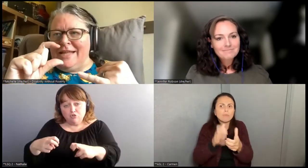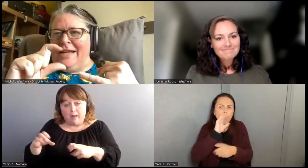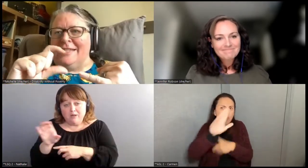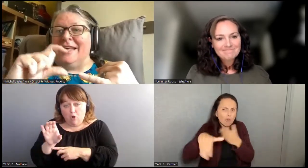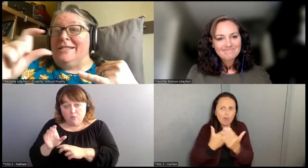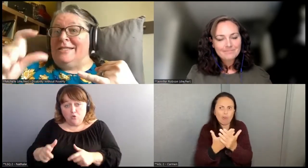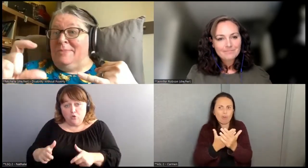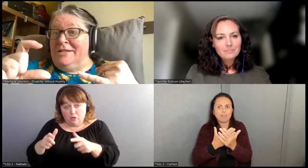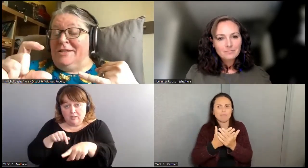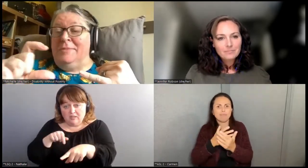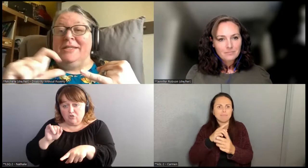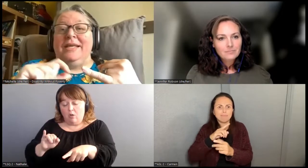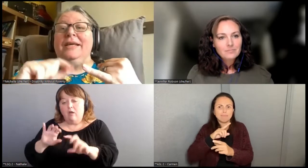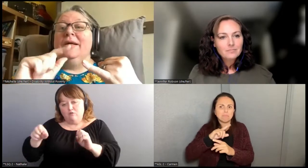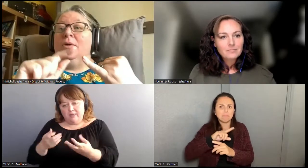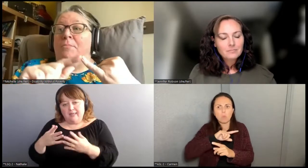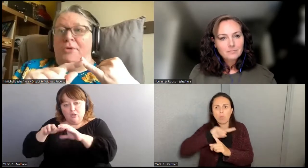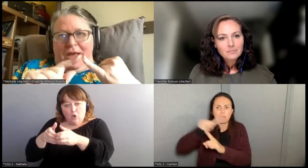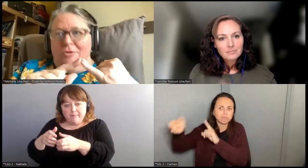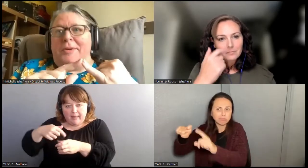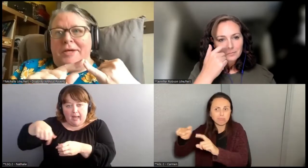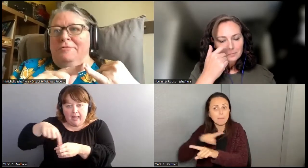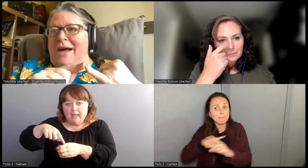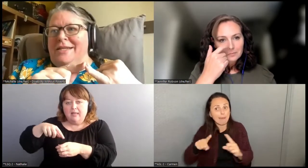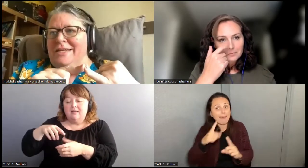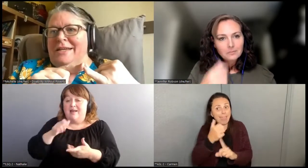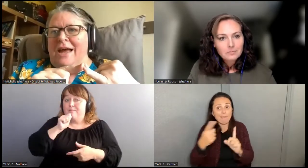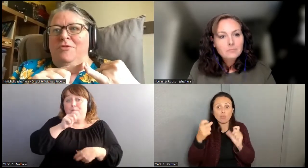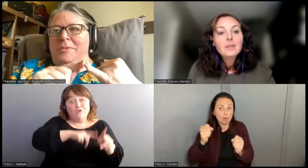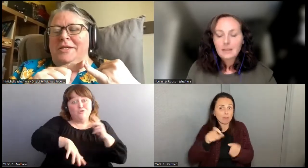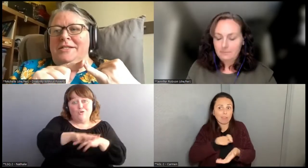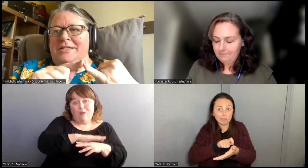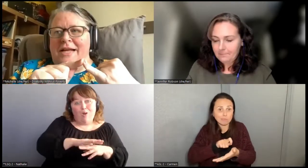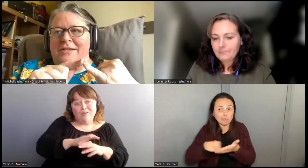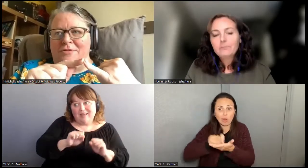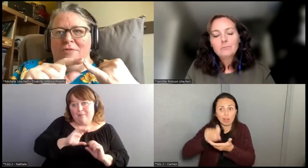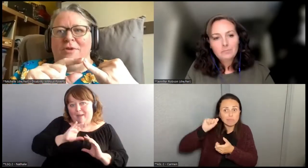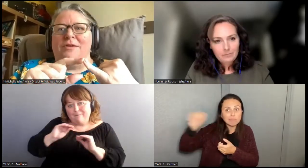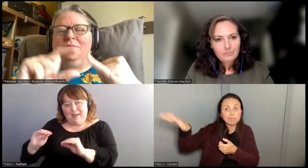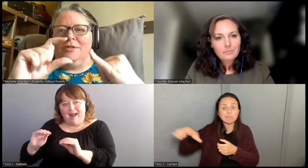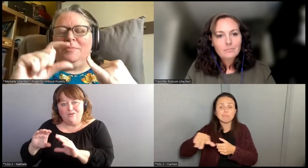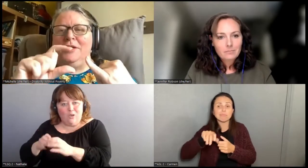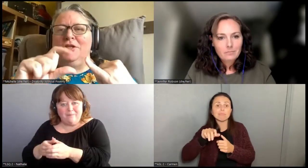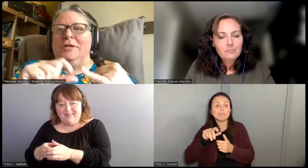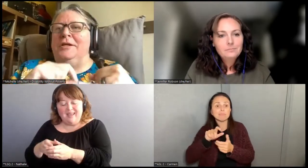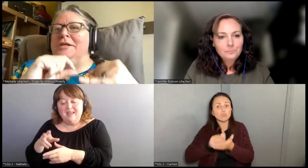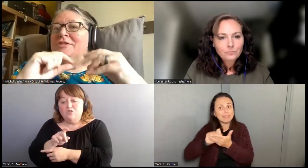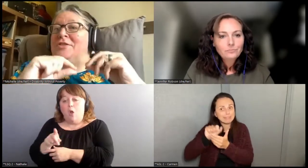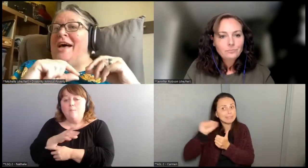TO ASK GETS TO SPEAK TO COMMITTEE. EVERYBODY CAN WRITE IN AND SEND A WRITTEN SUBMISSION.